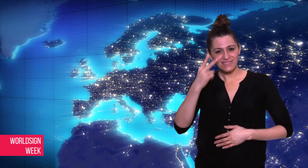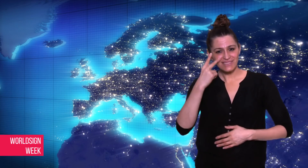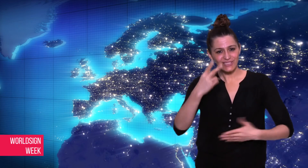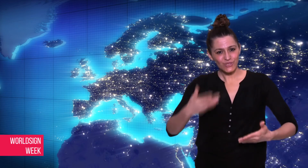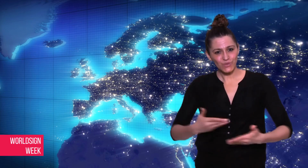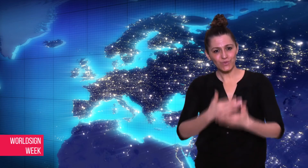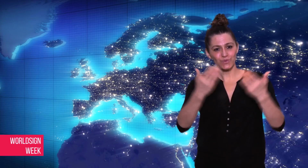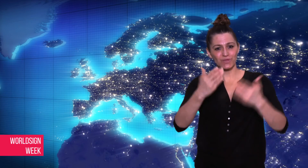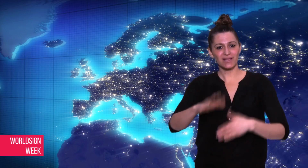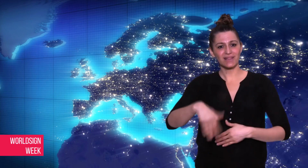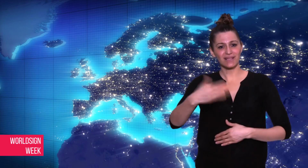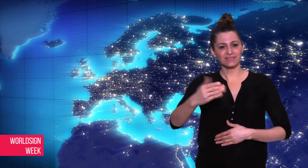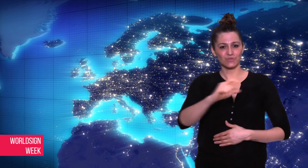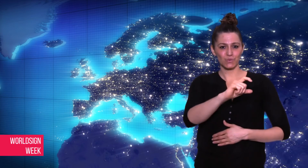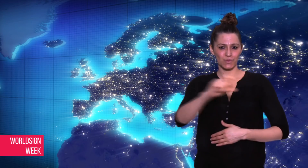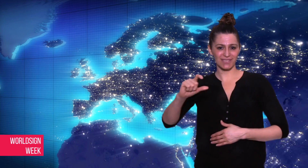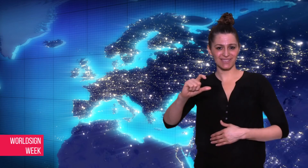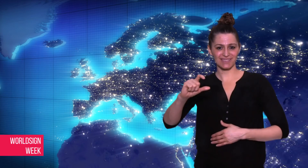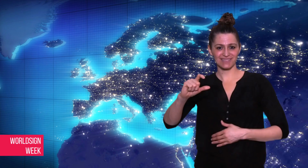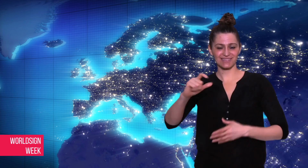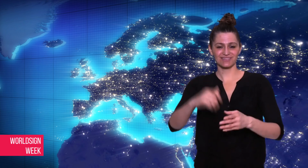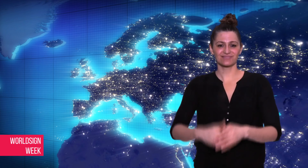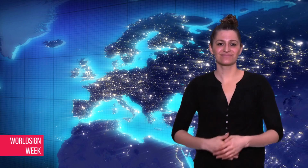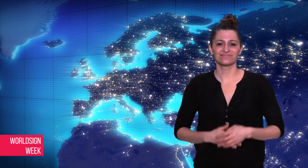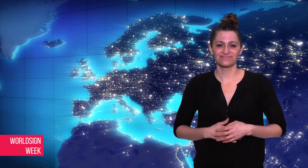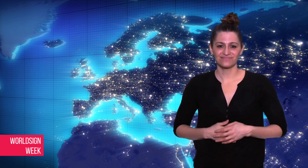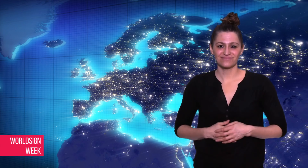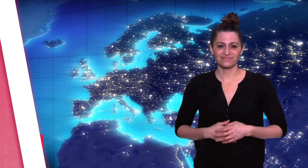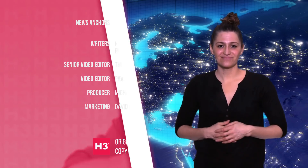See you next week.